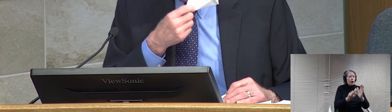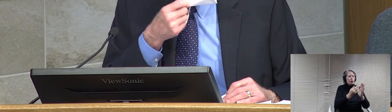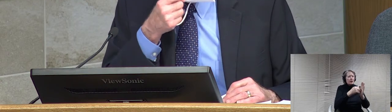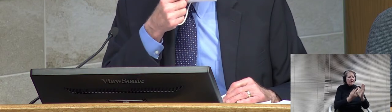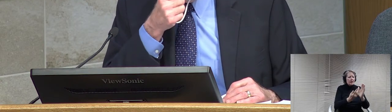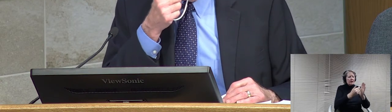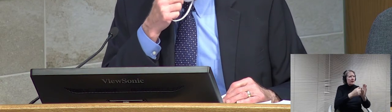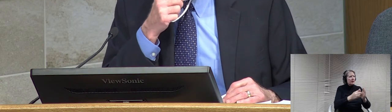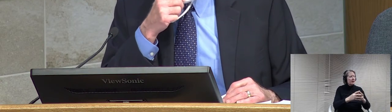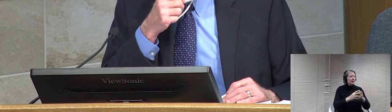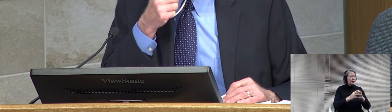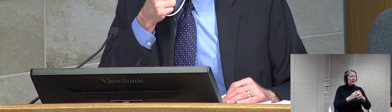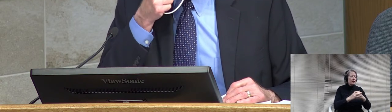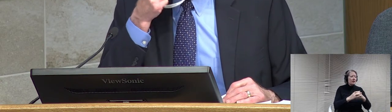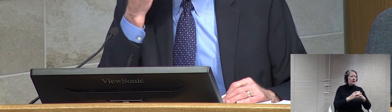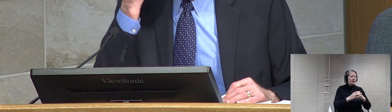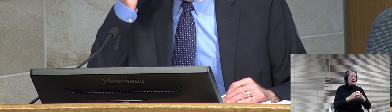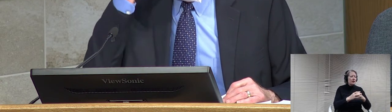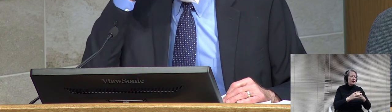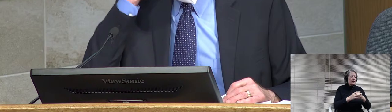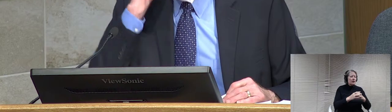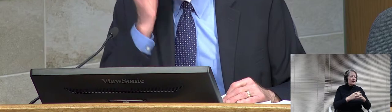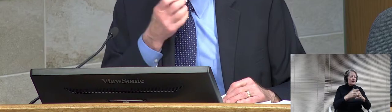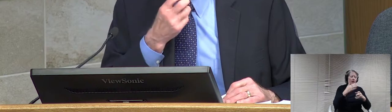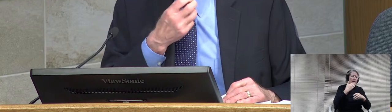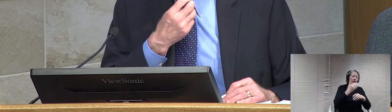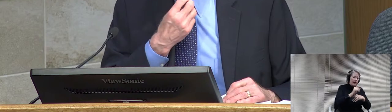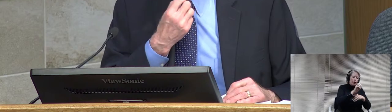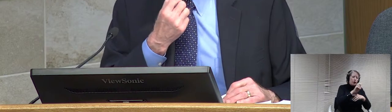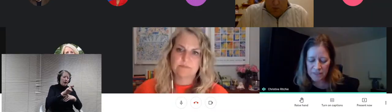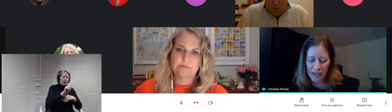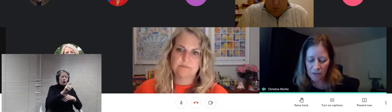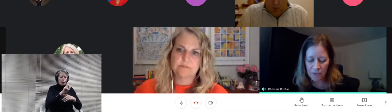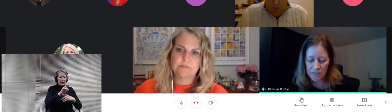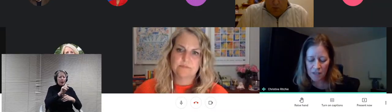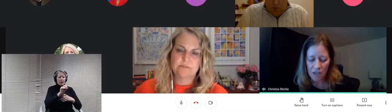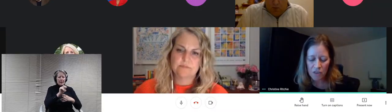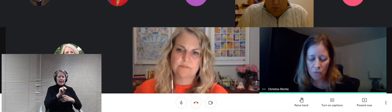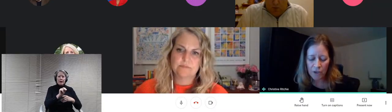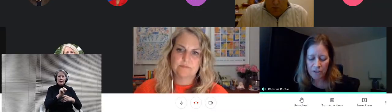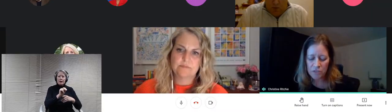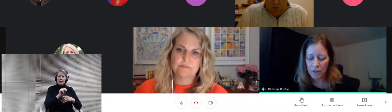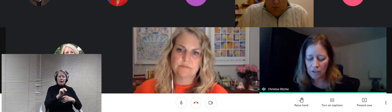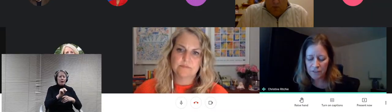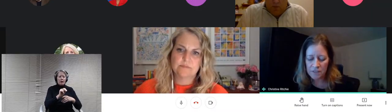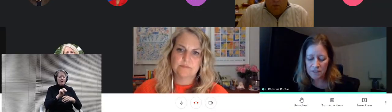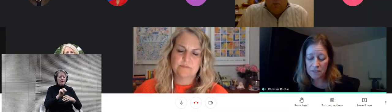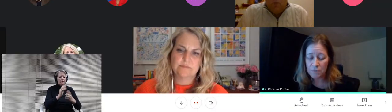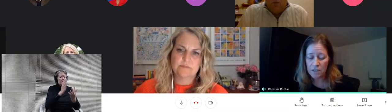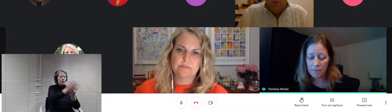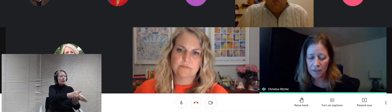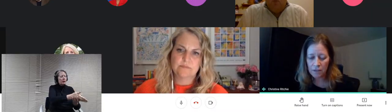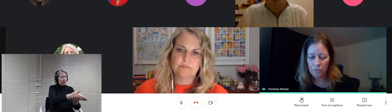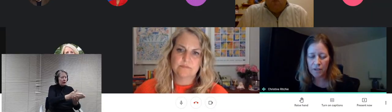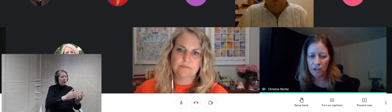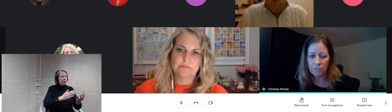Thank you doctor piercing Christine. My thought was that was the where it is relevant to. The